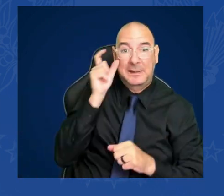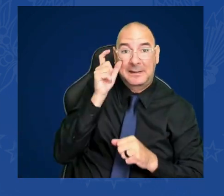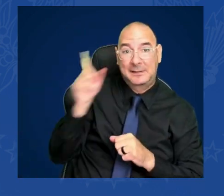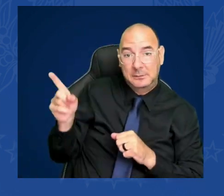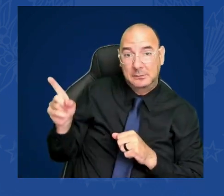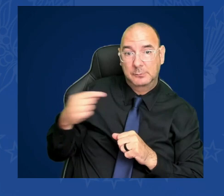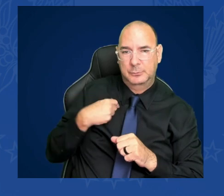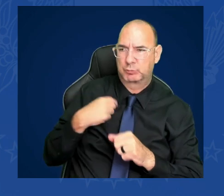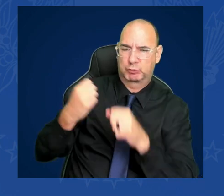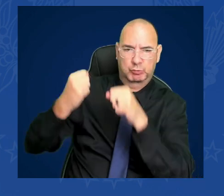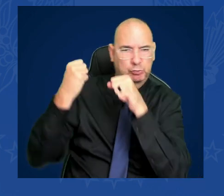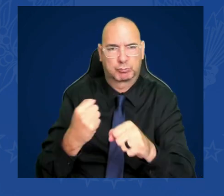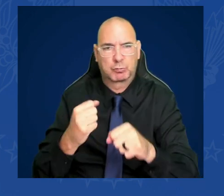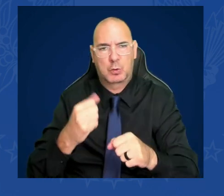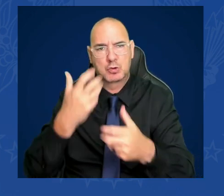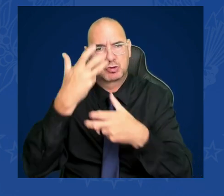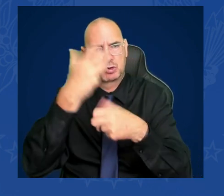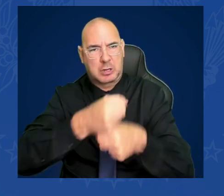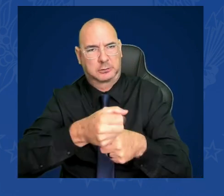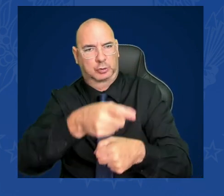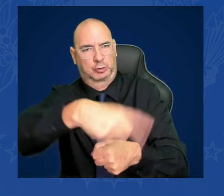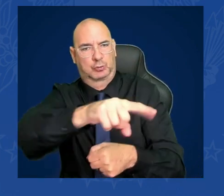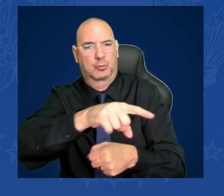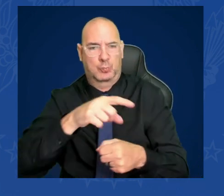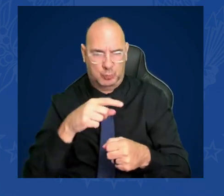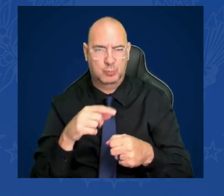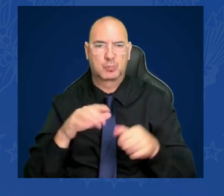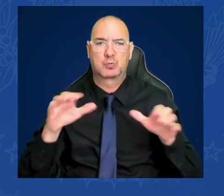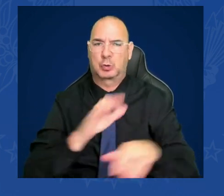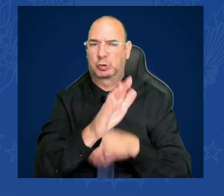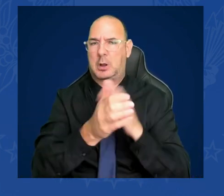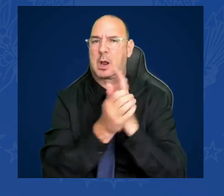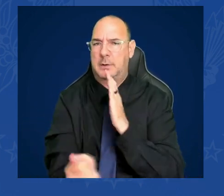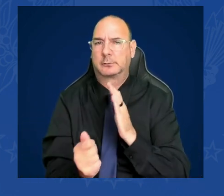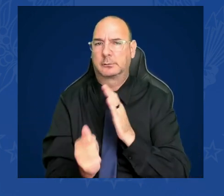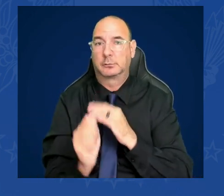We know you are ready -- ready to serve.